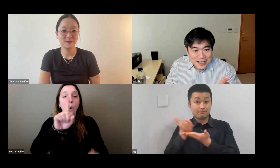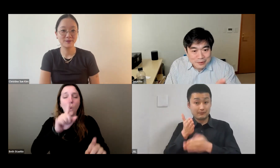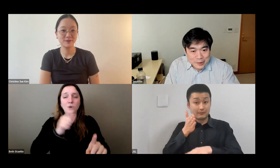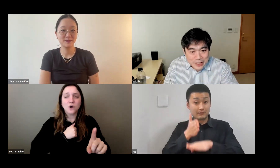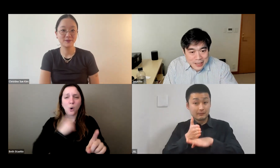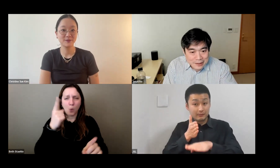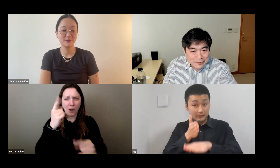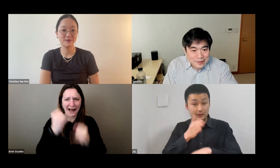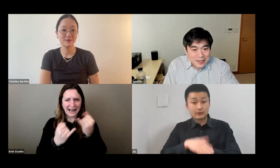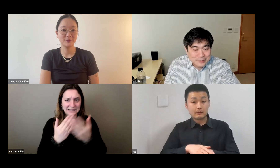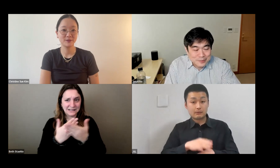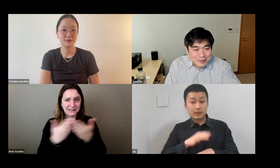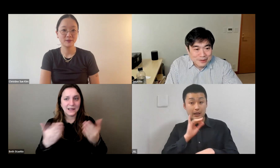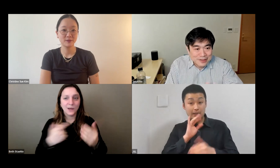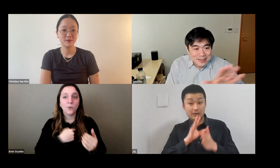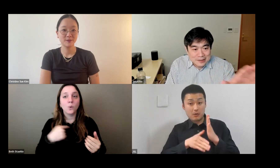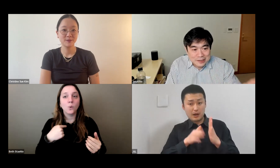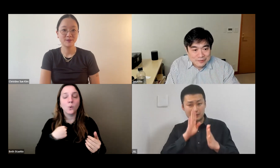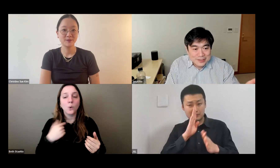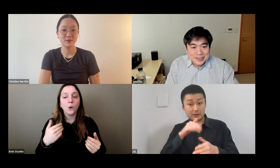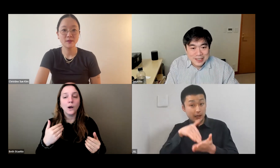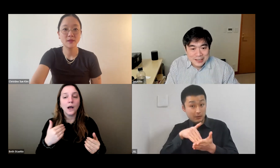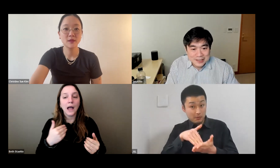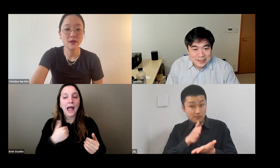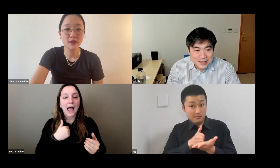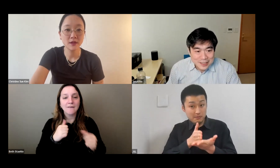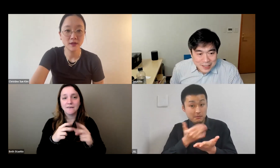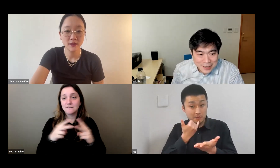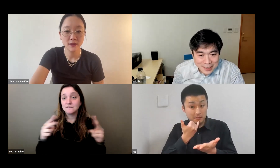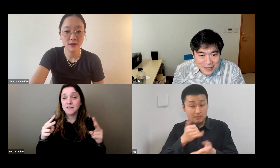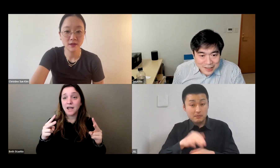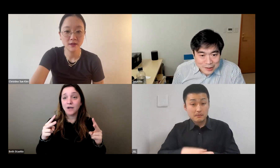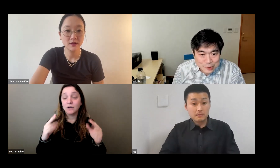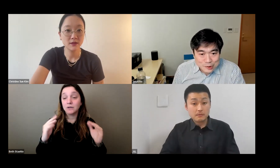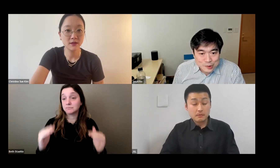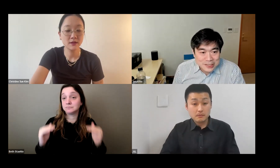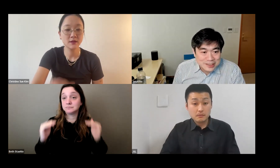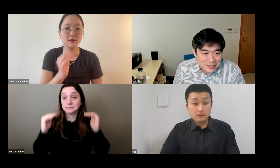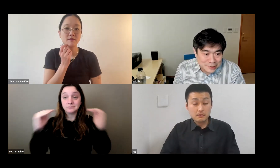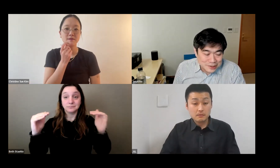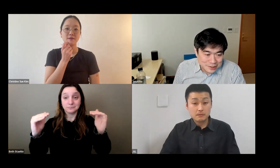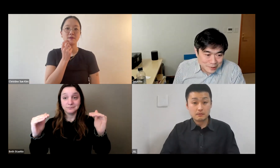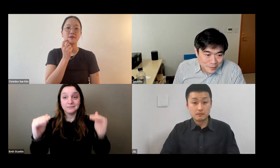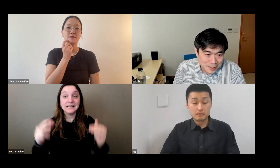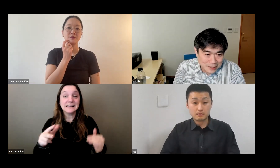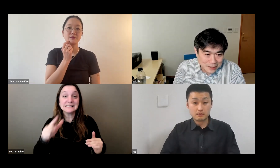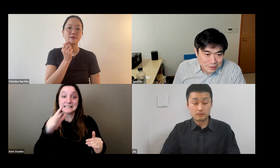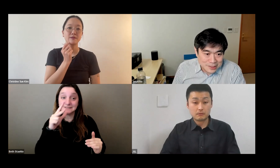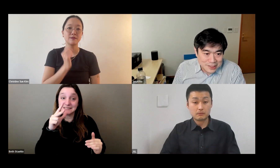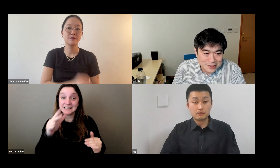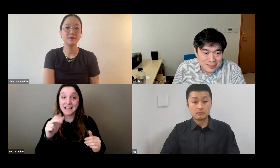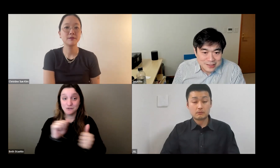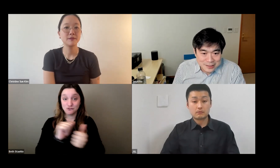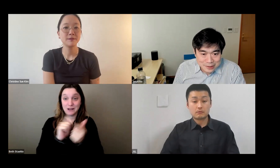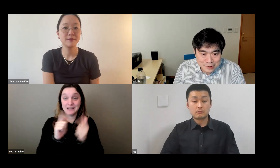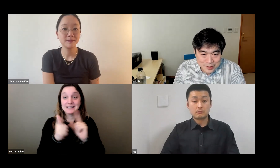We have a very sophisticated translation system that Christine suggested to us.